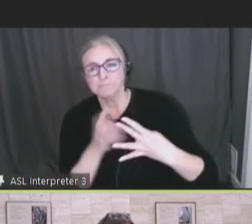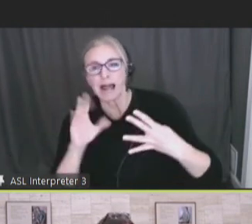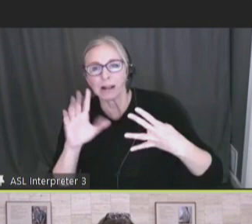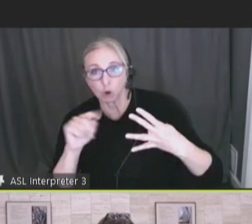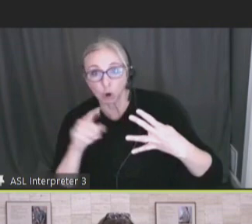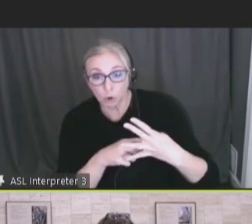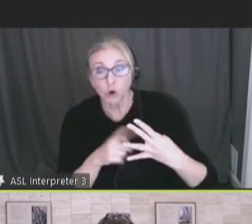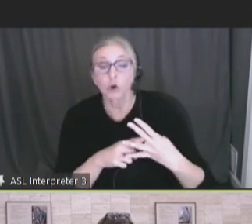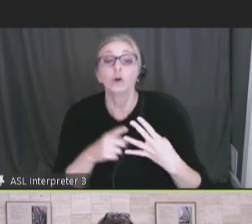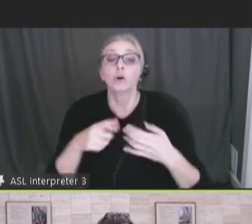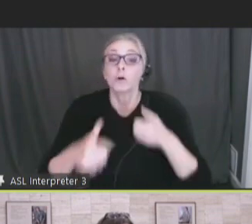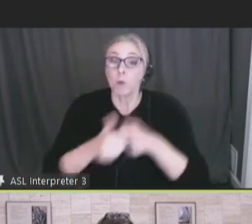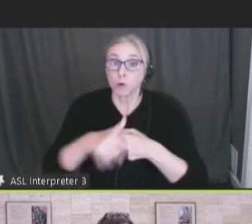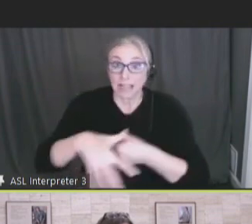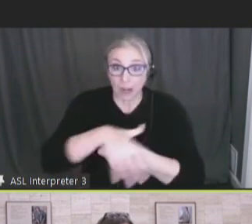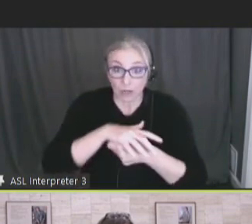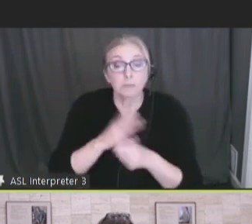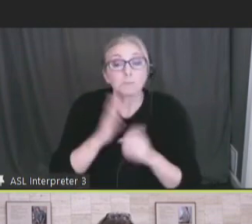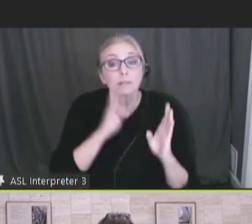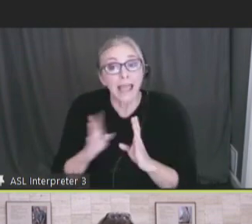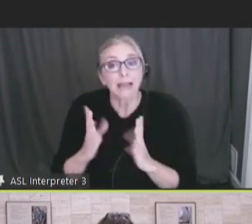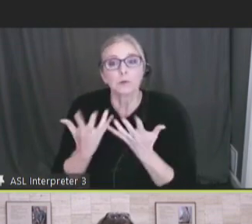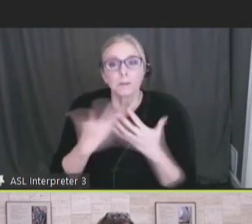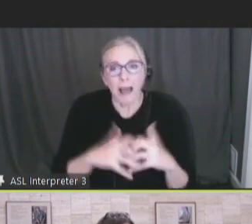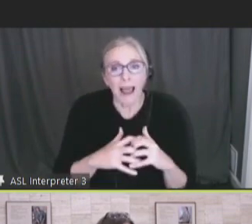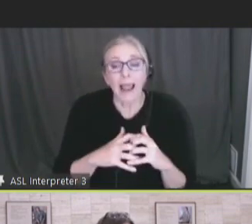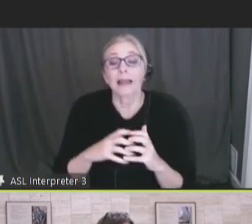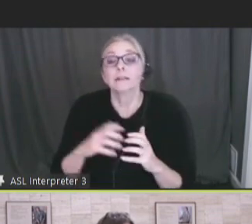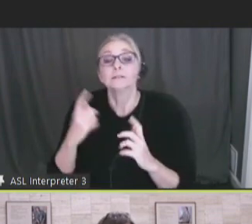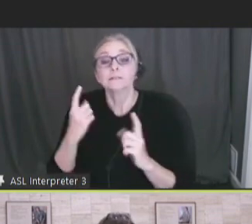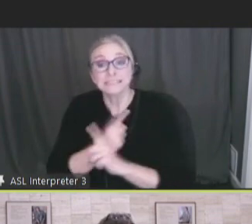across Canada are planning to combine their seasonal influenza and COVID-19